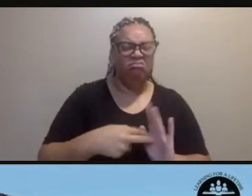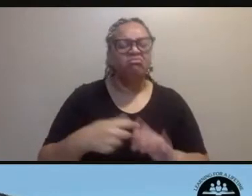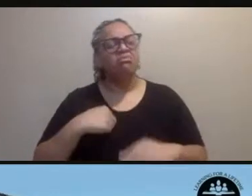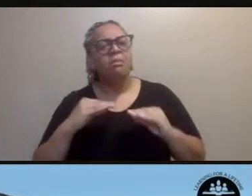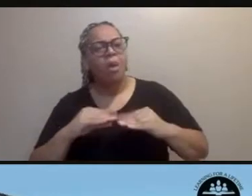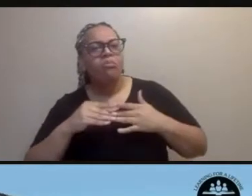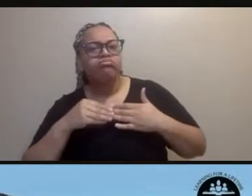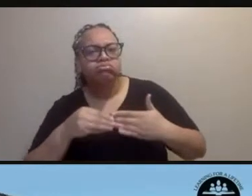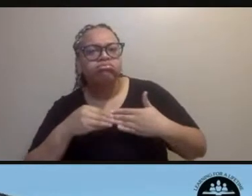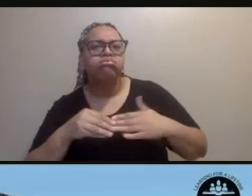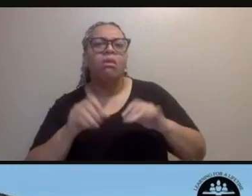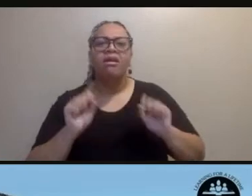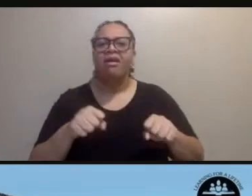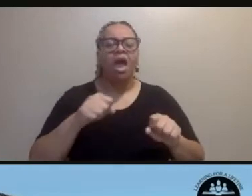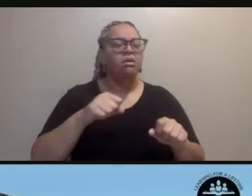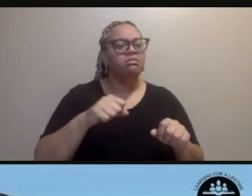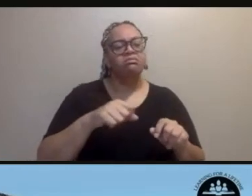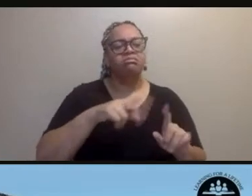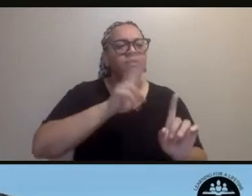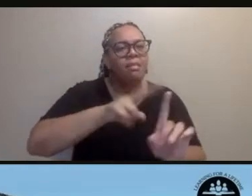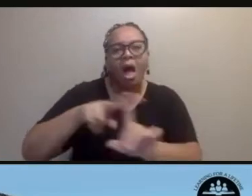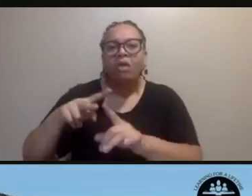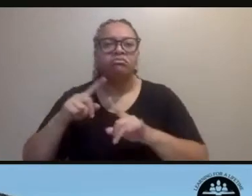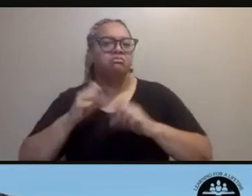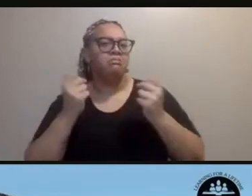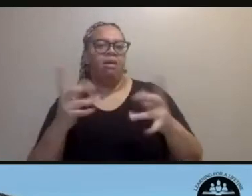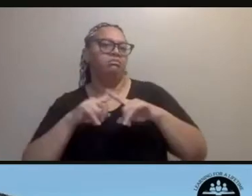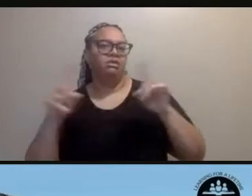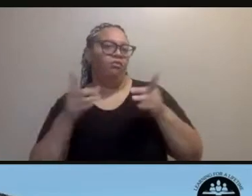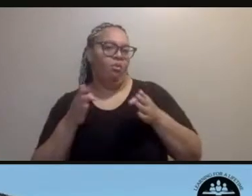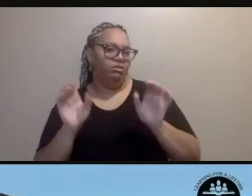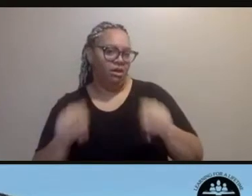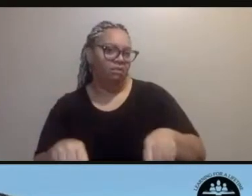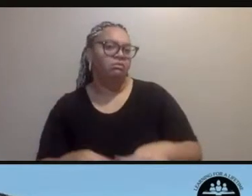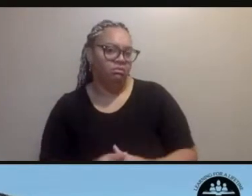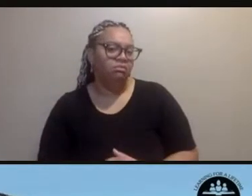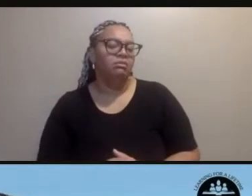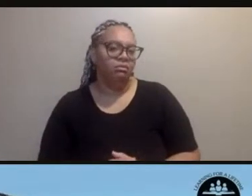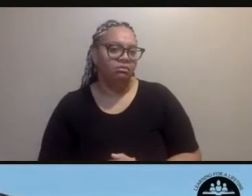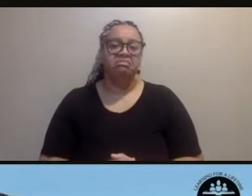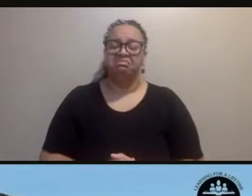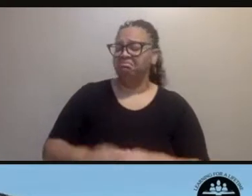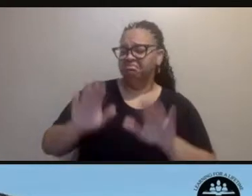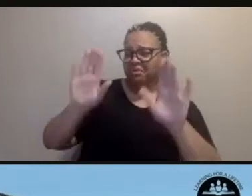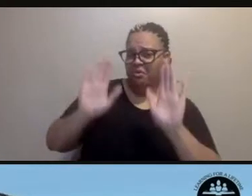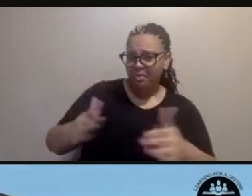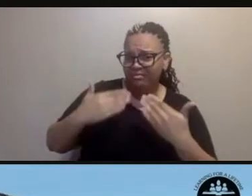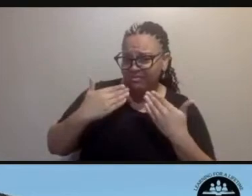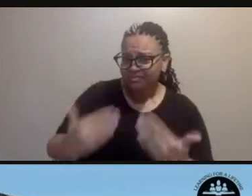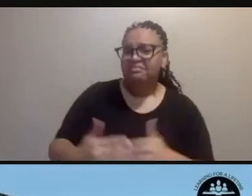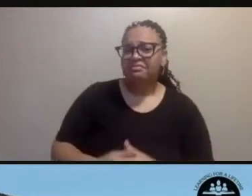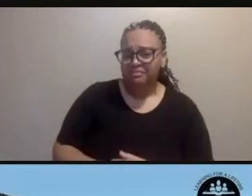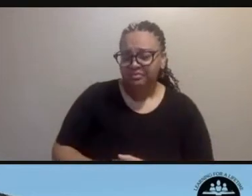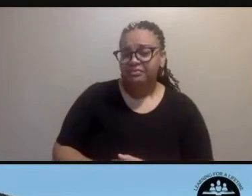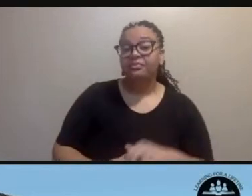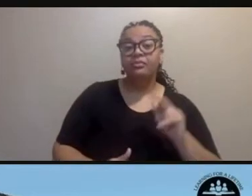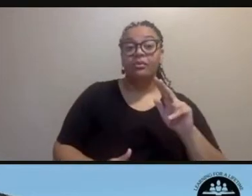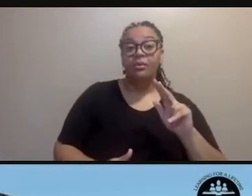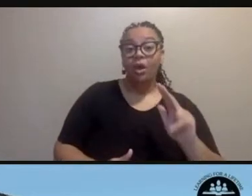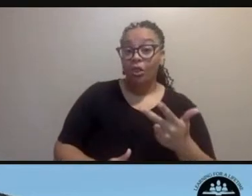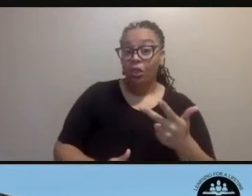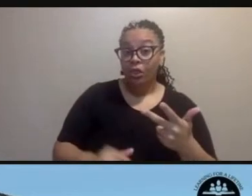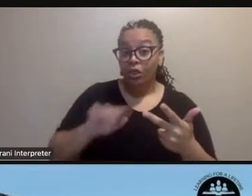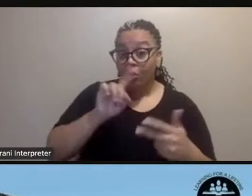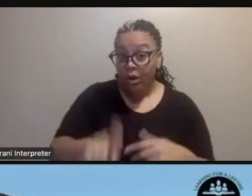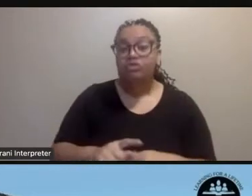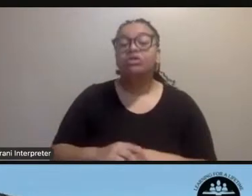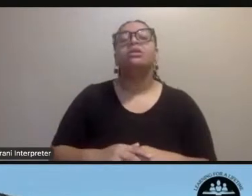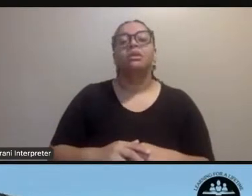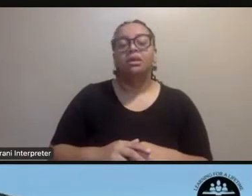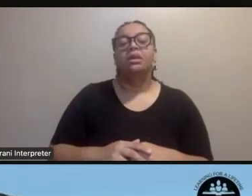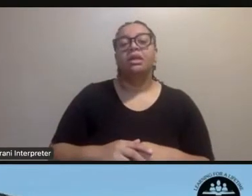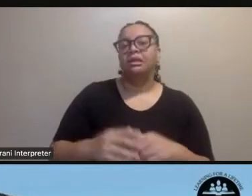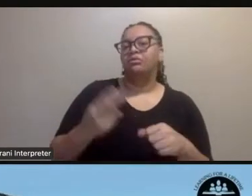I'M I'M PRETTY BEING KIND